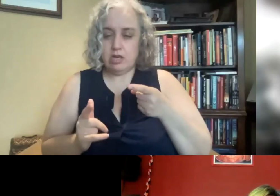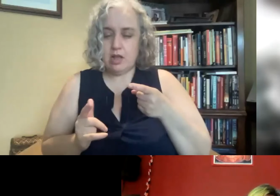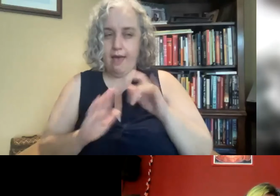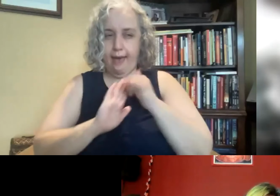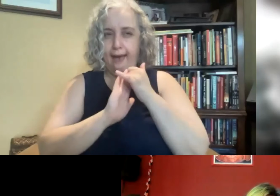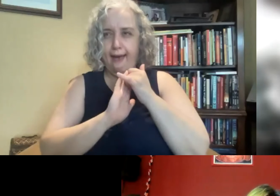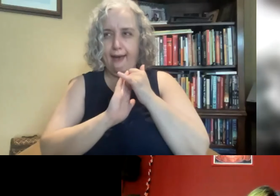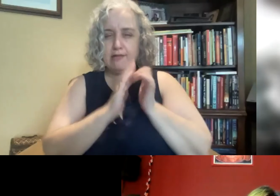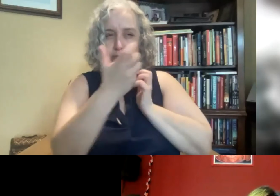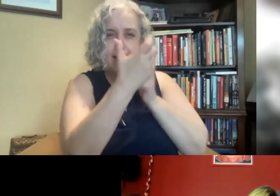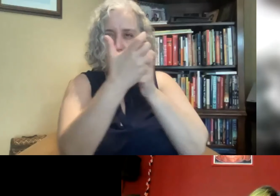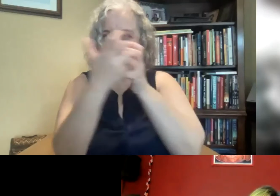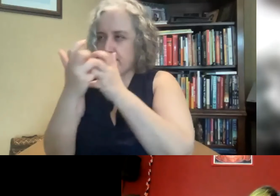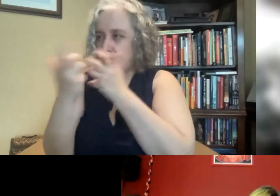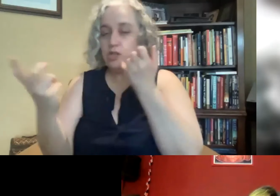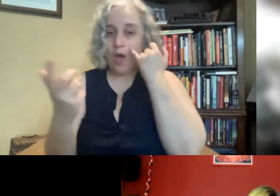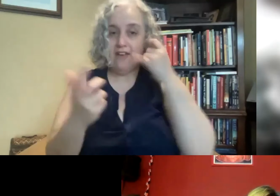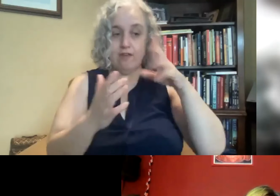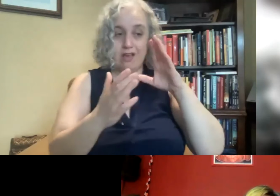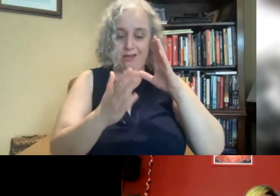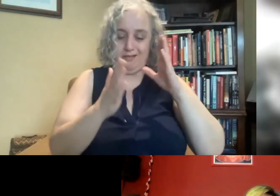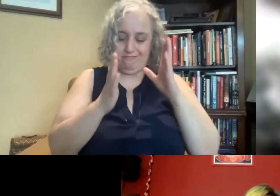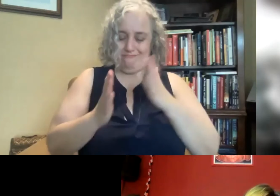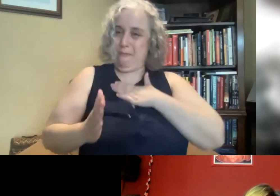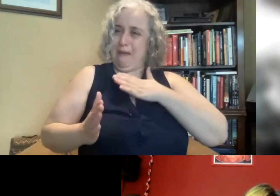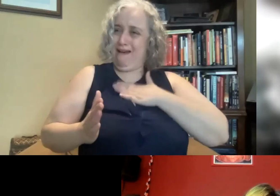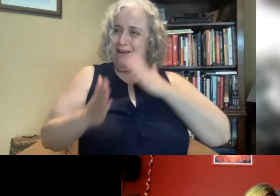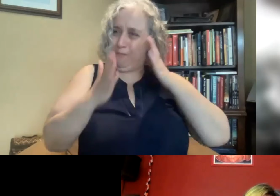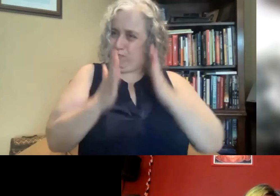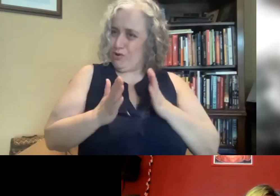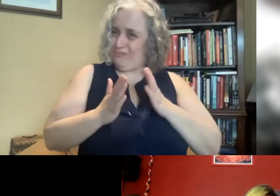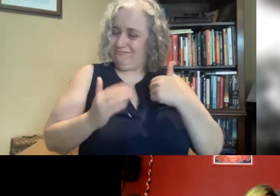and my data predict what I need?